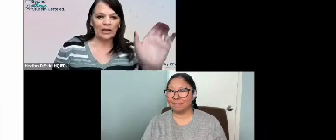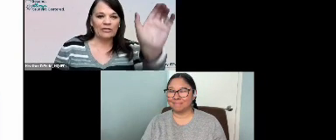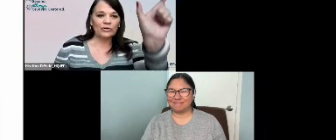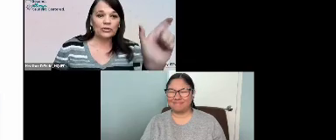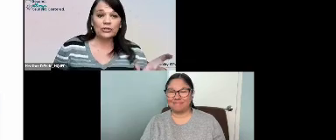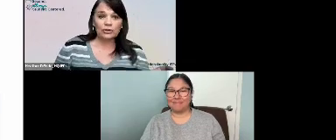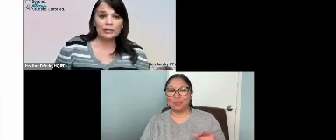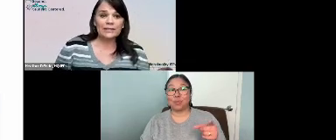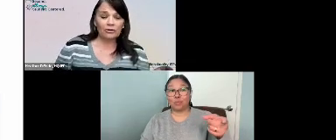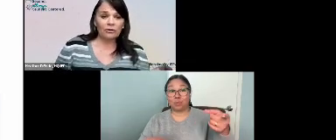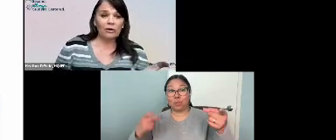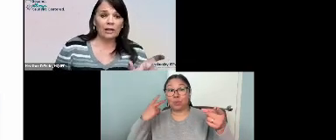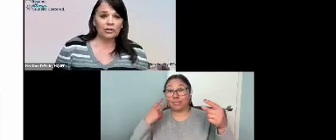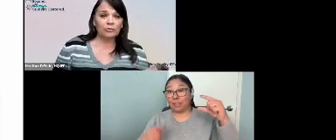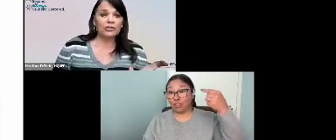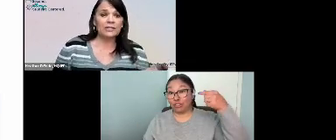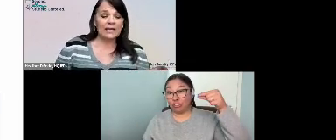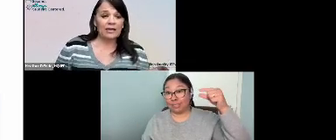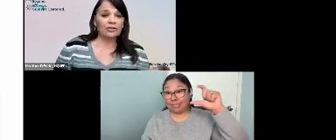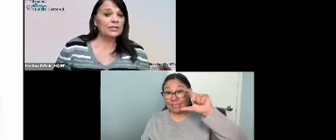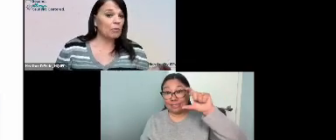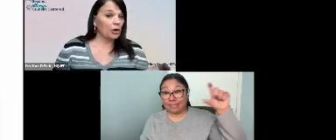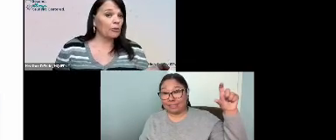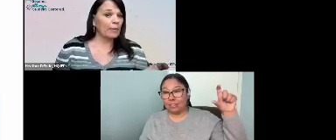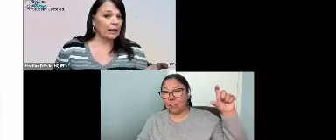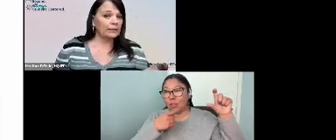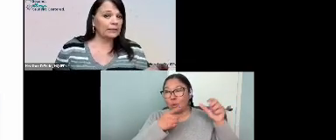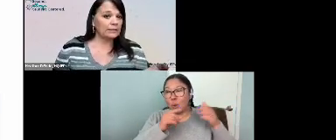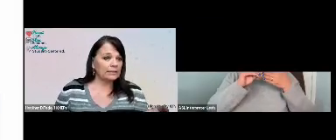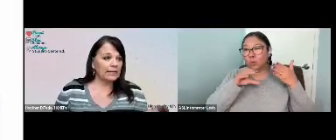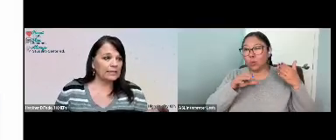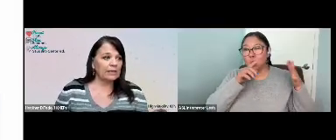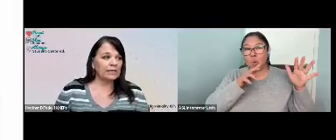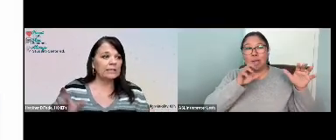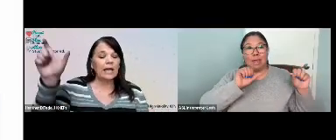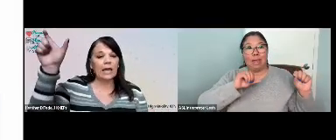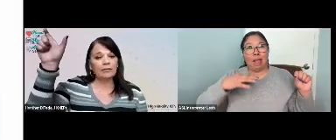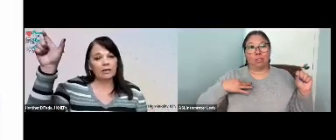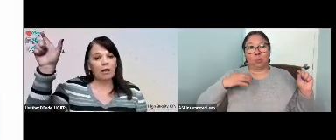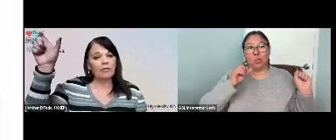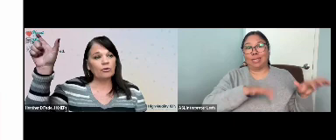the green, those are students that are eligible to take the smarter balanced assessment and then